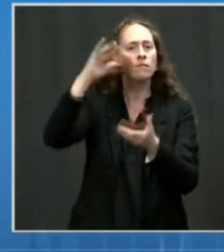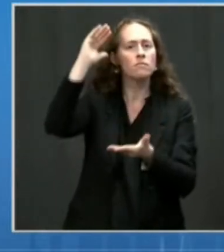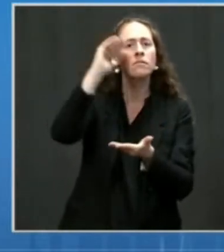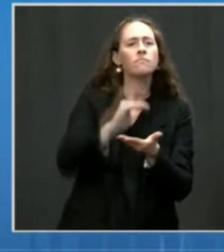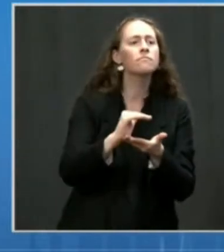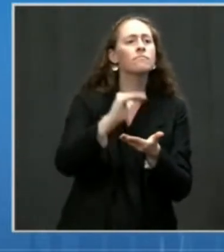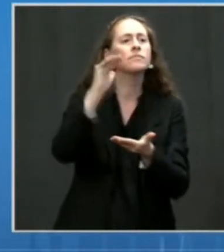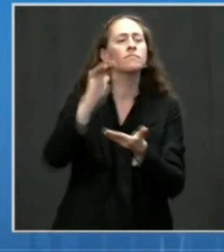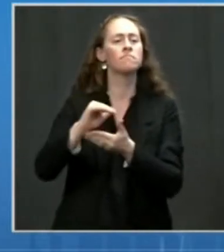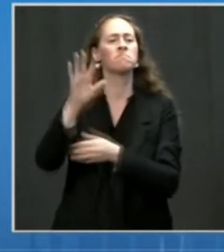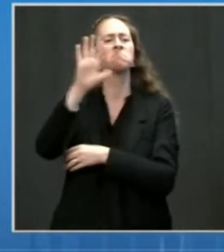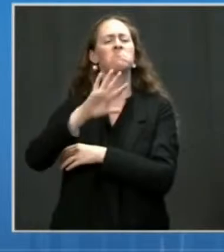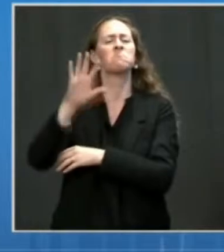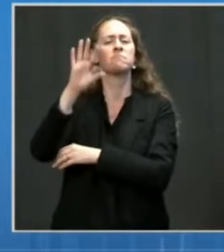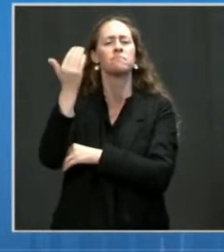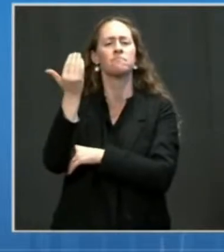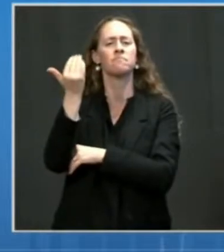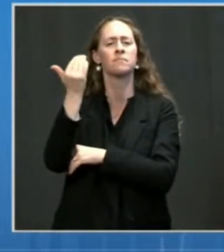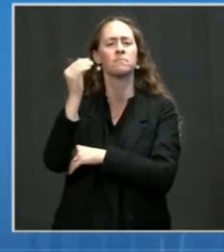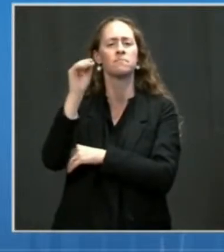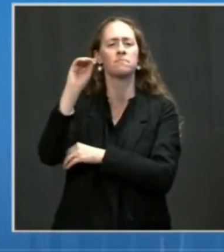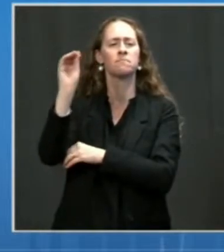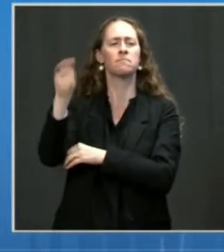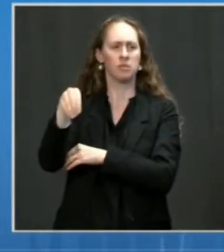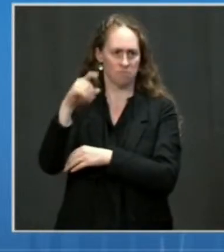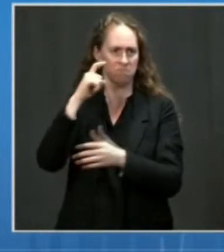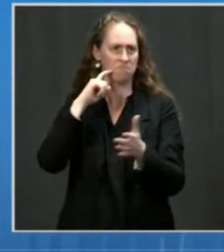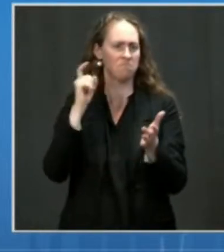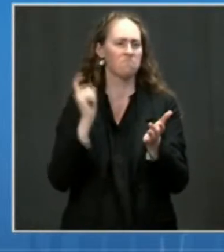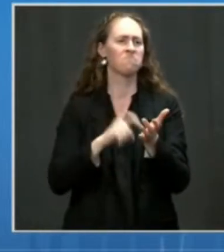MASKS, AND WITHIN TWO WEEKS,